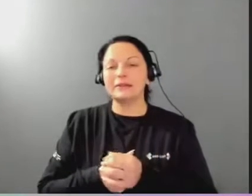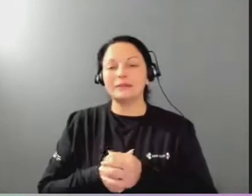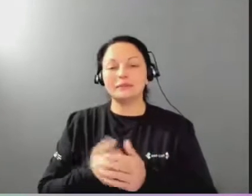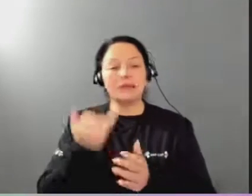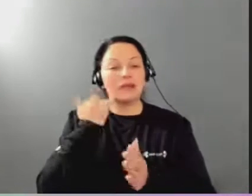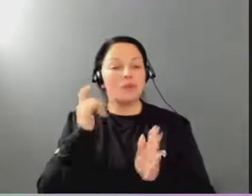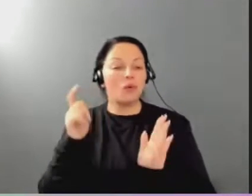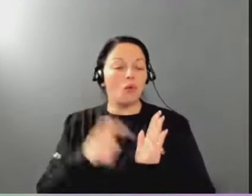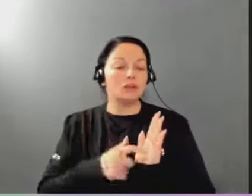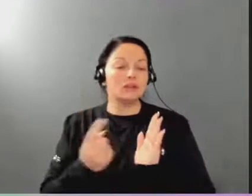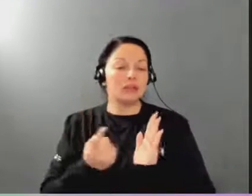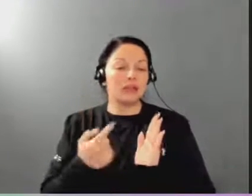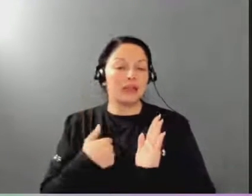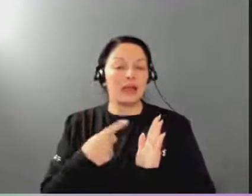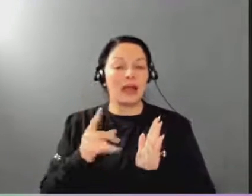and asking others if they